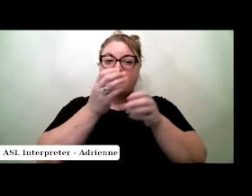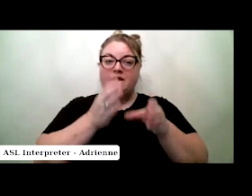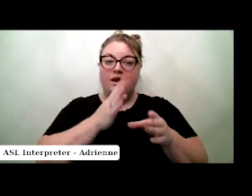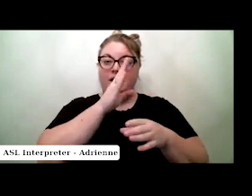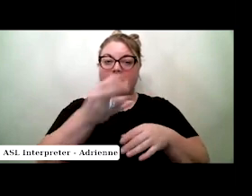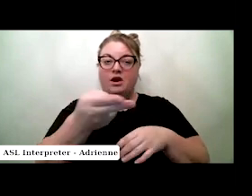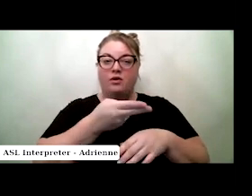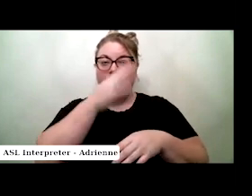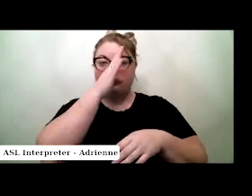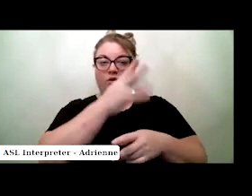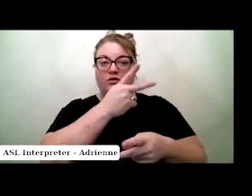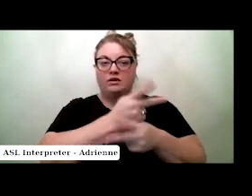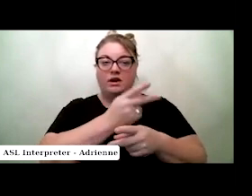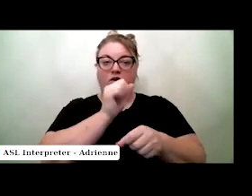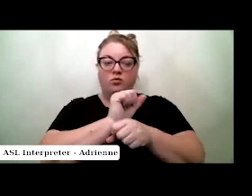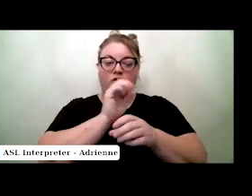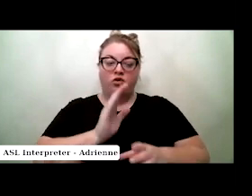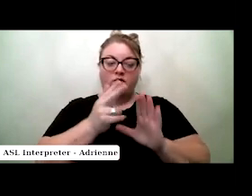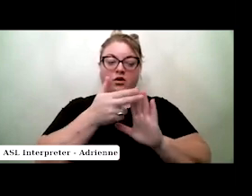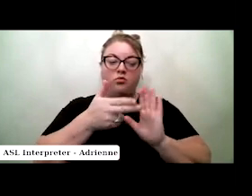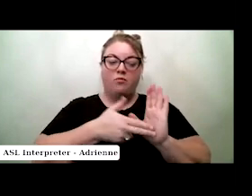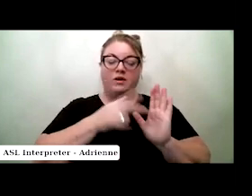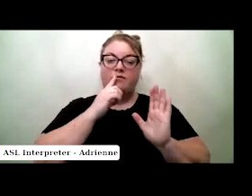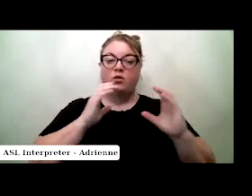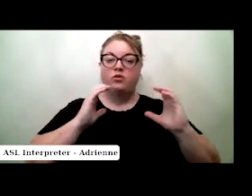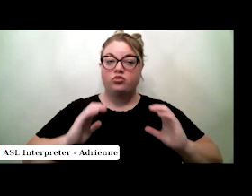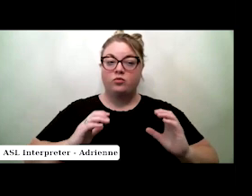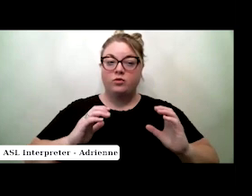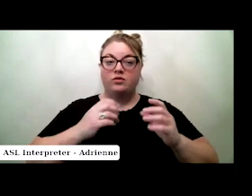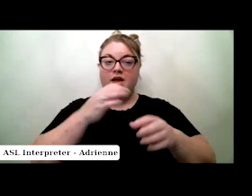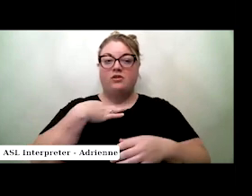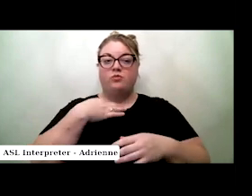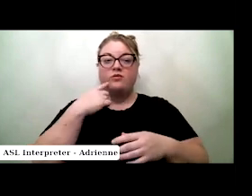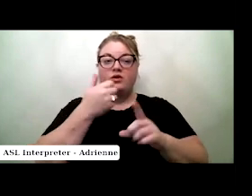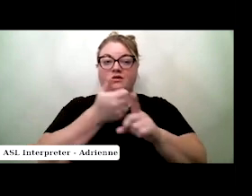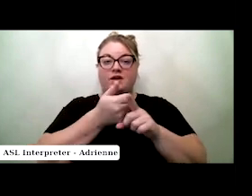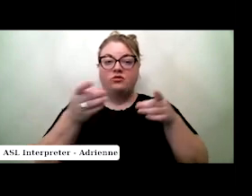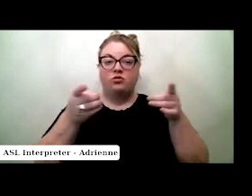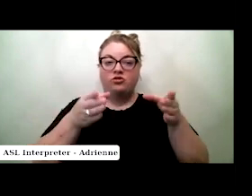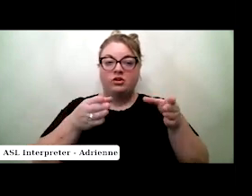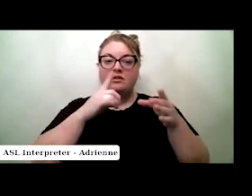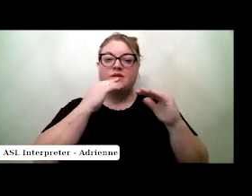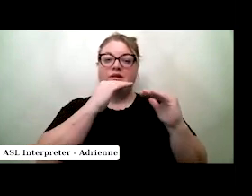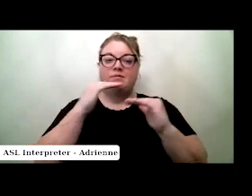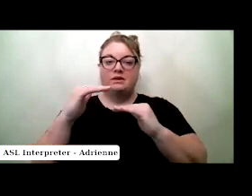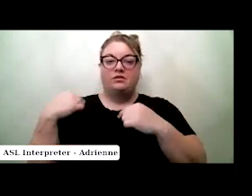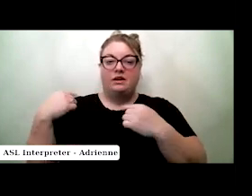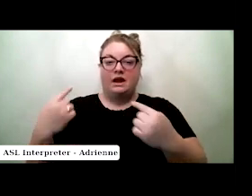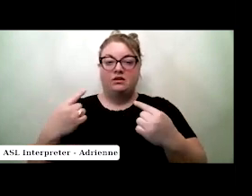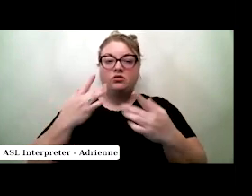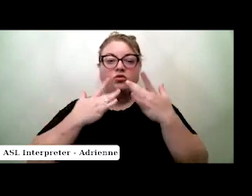Enrollment among consumer and consumers eligible for self direction, is limited to date. Too few individuals know that.